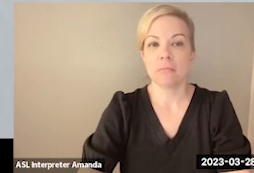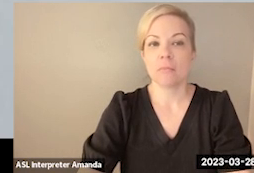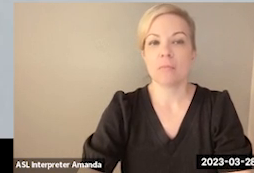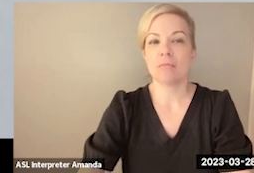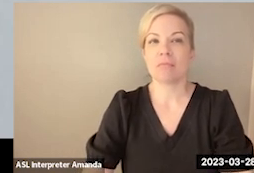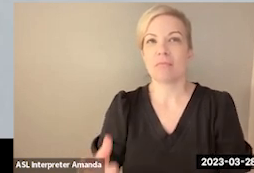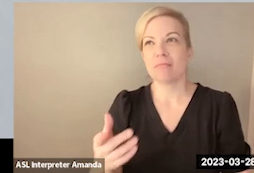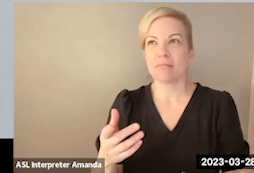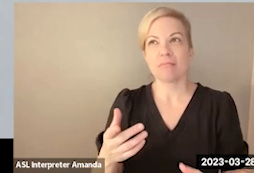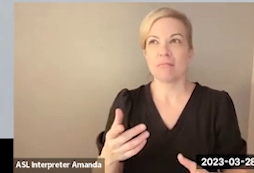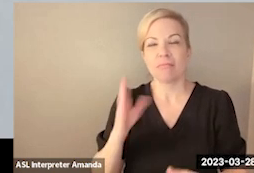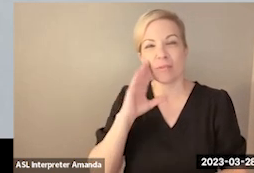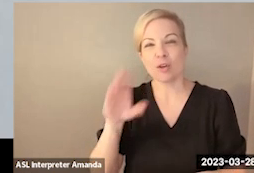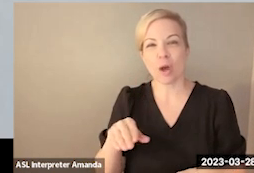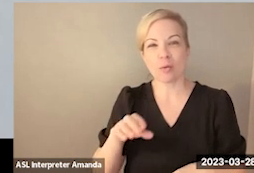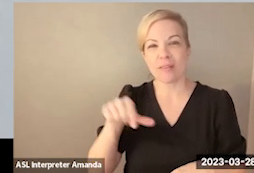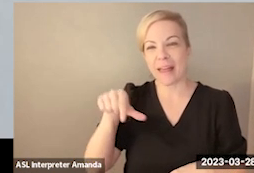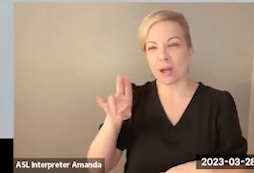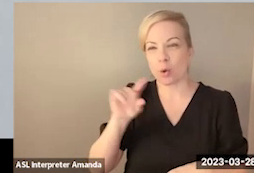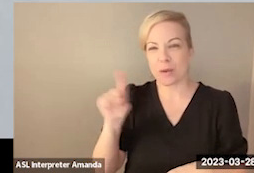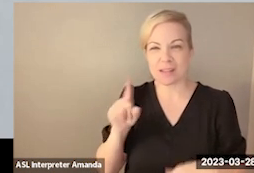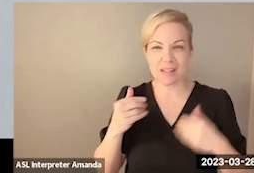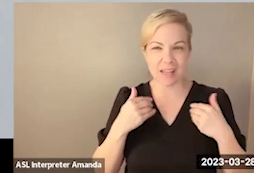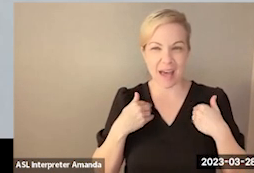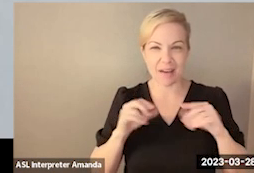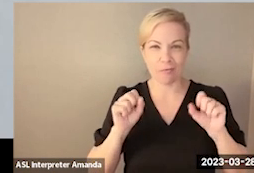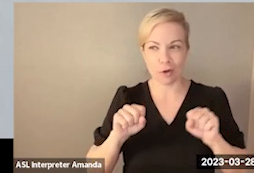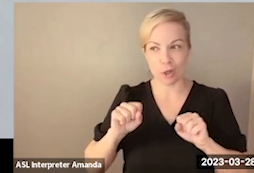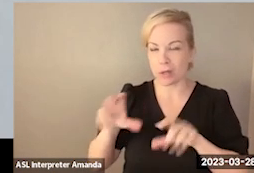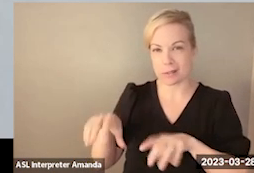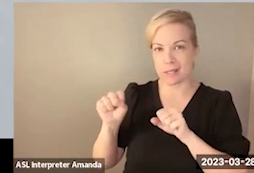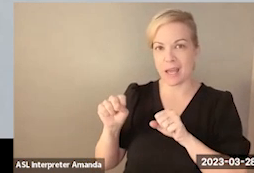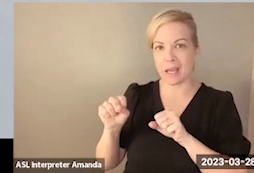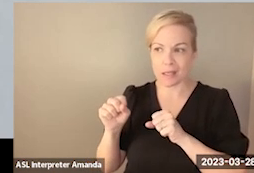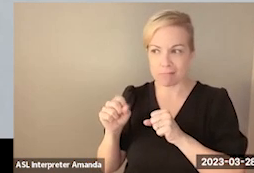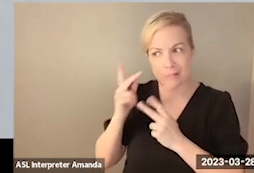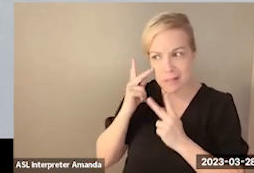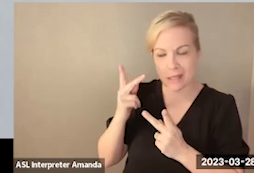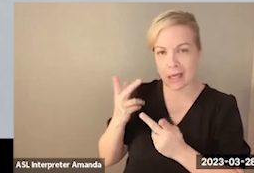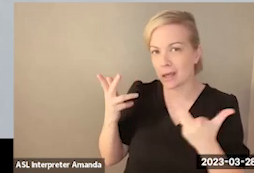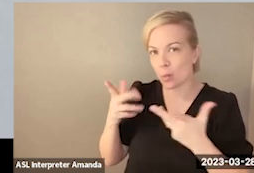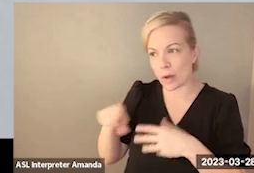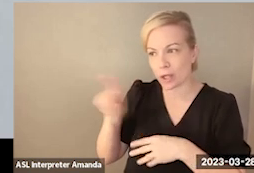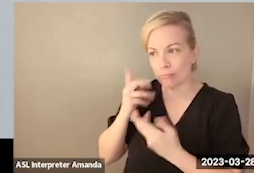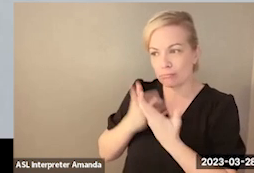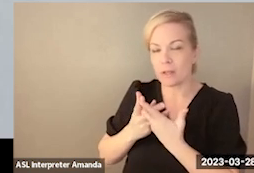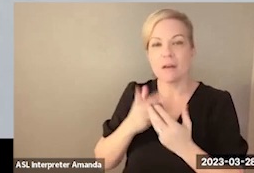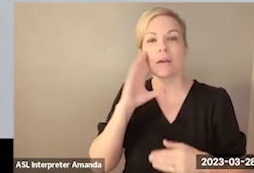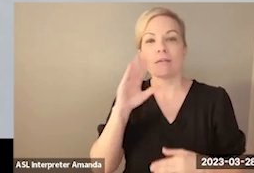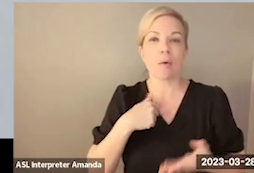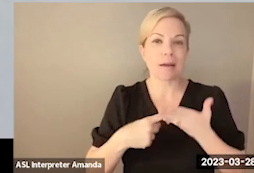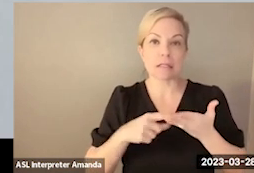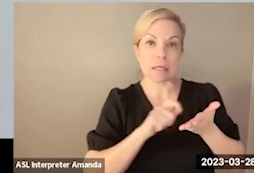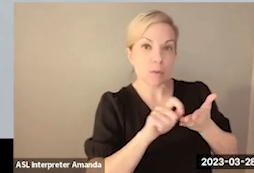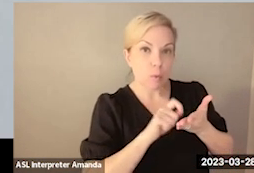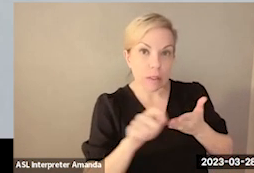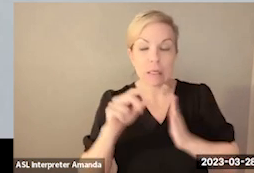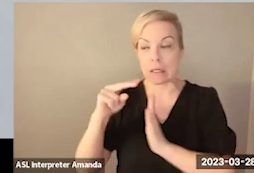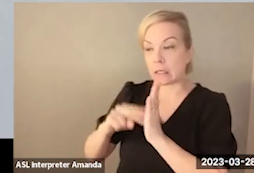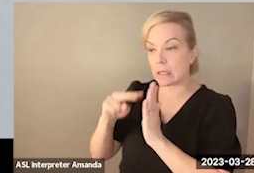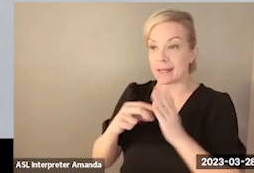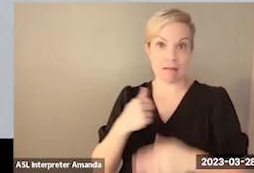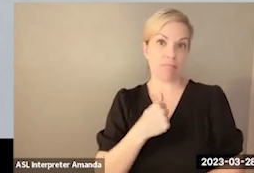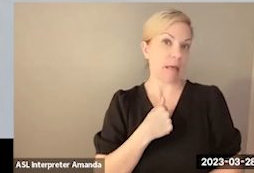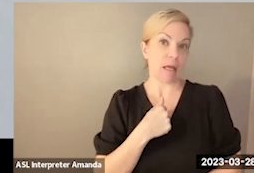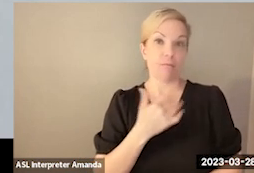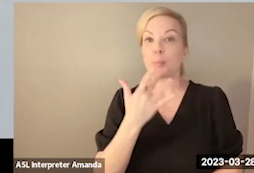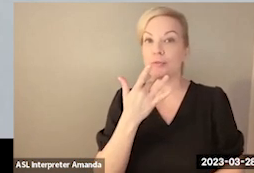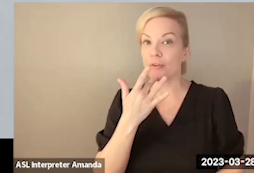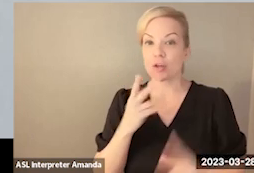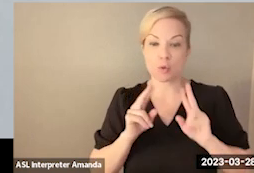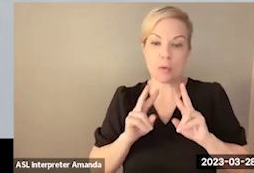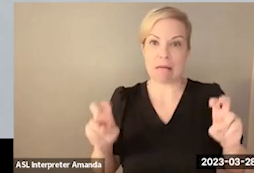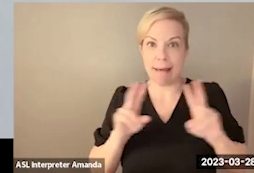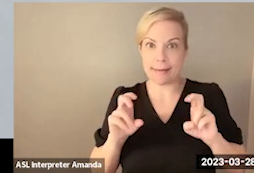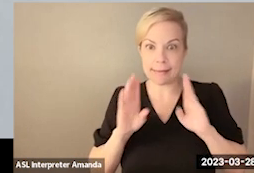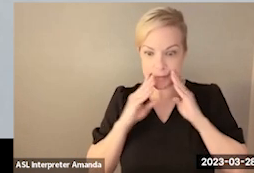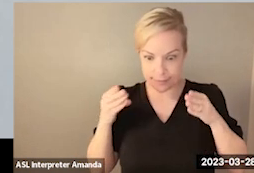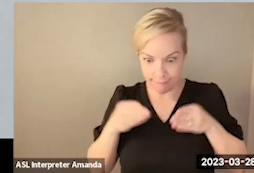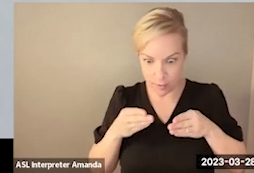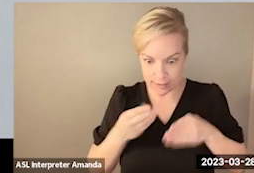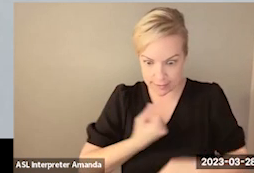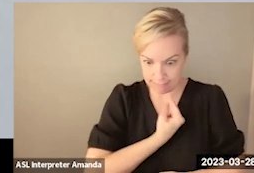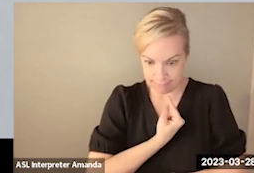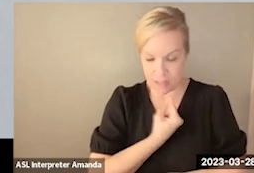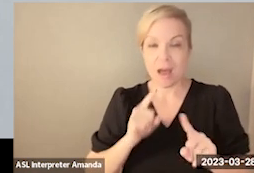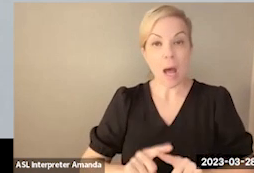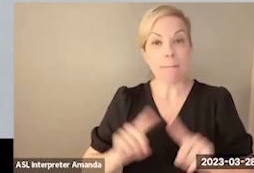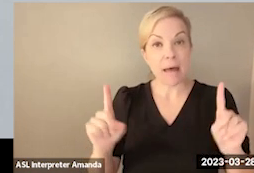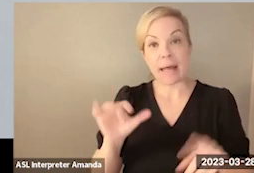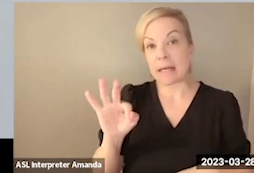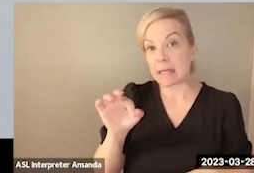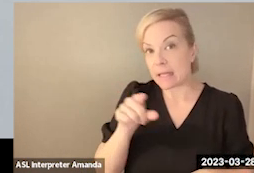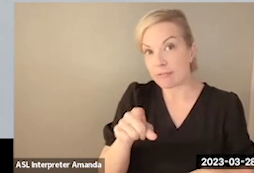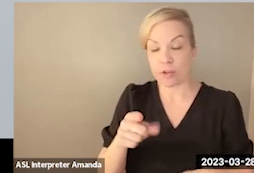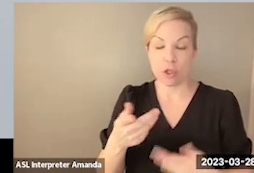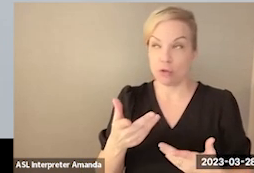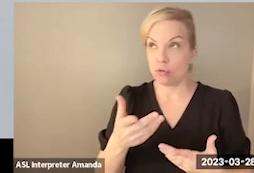Debbie Stine, Science & Technology Policy Academy: what it is that you want to do, which I think is also important. So I talked about sort of like reading and writing, you know, like if you're somebody's like, you know. I like to just stay and do analysis and do my work. Well, you know there are like. If you are saying information technology.